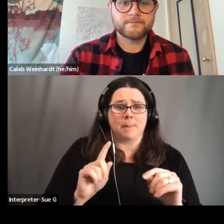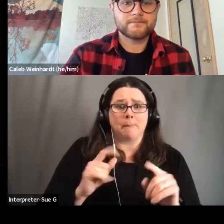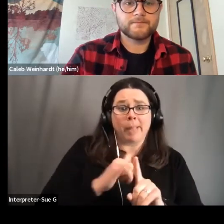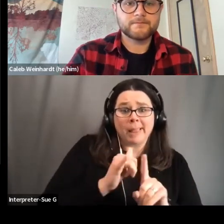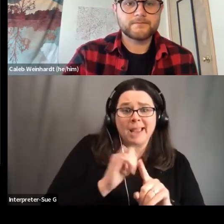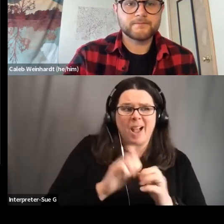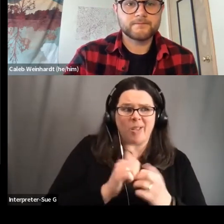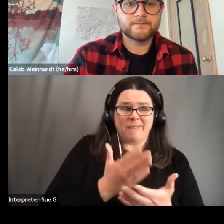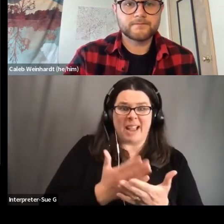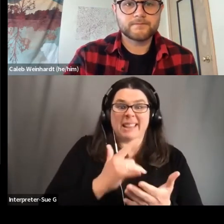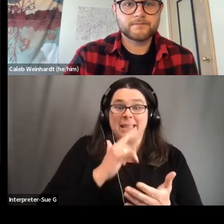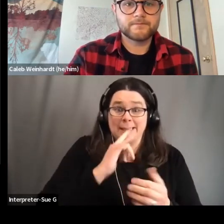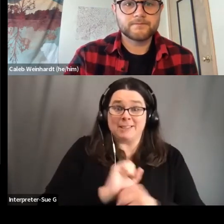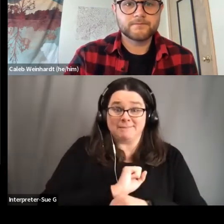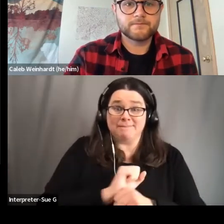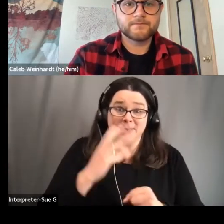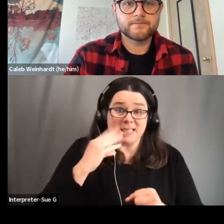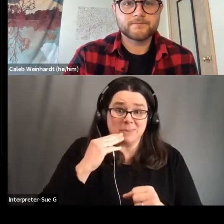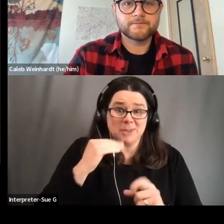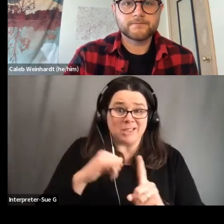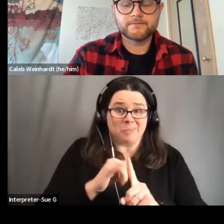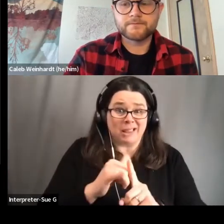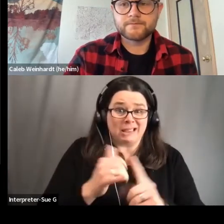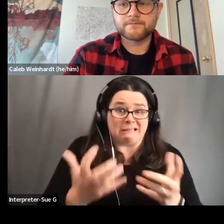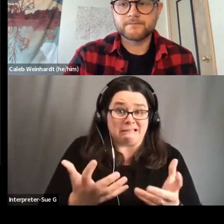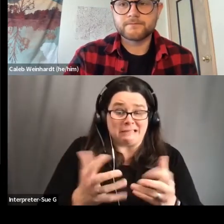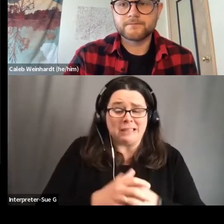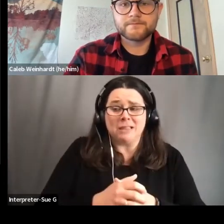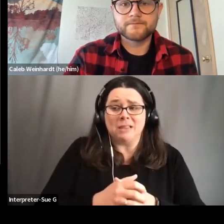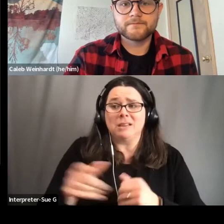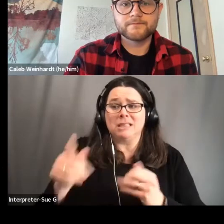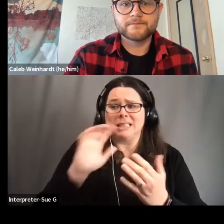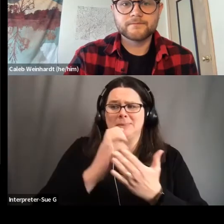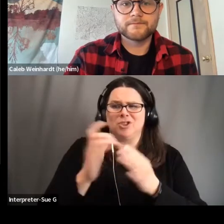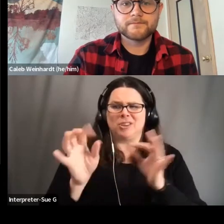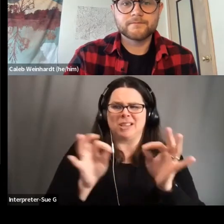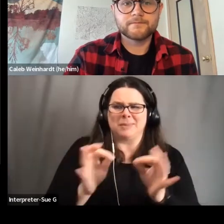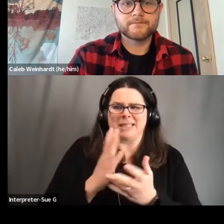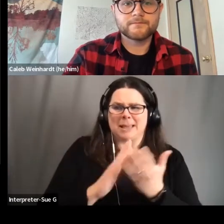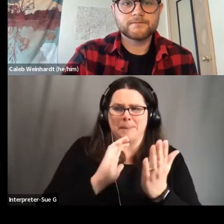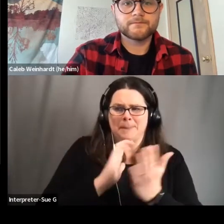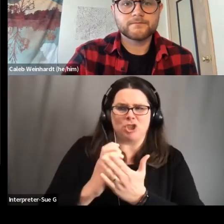that kids are bullied? The picture on the slide and I'm going to explain some of the pictures today